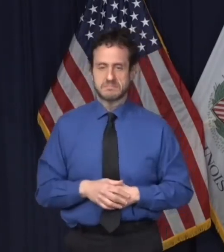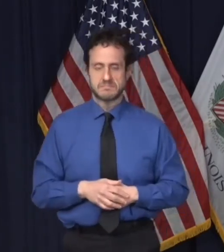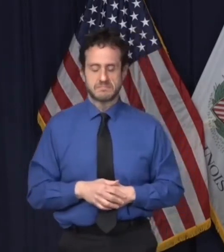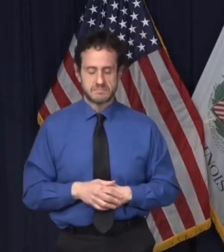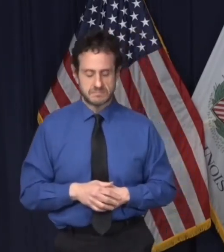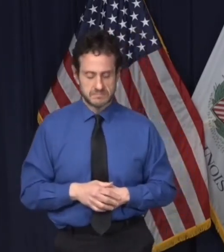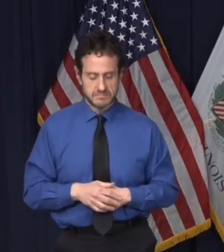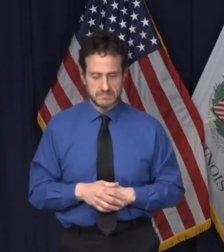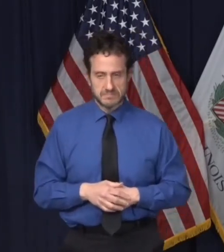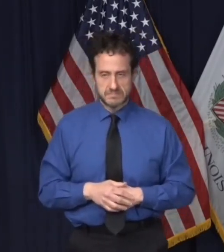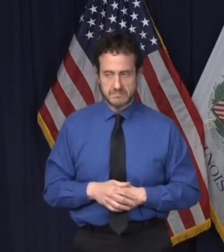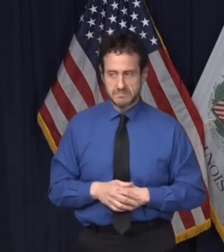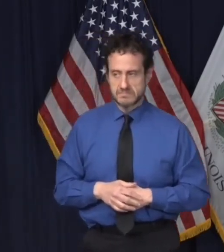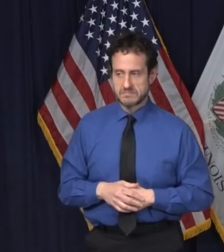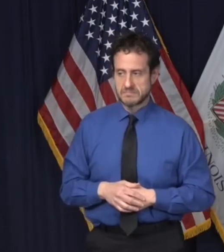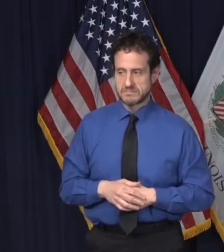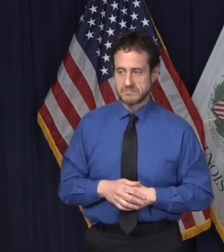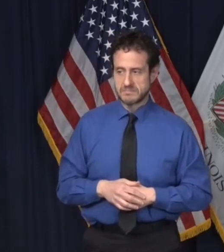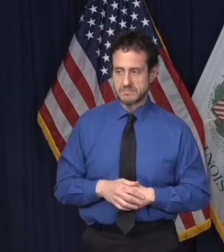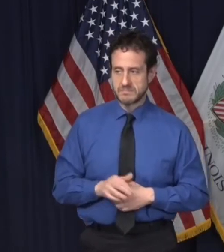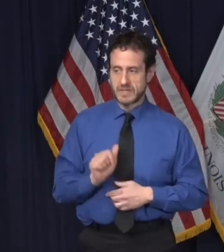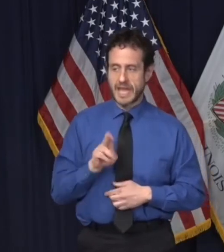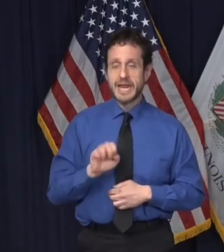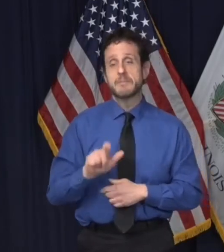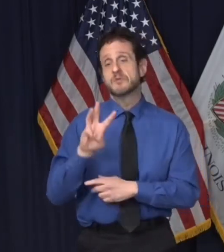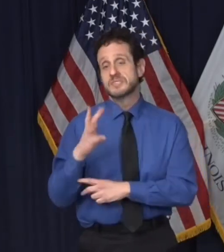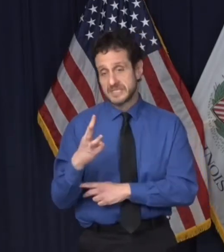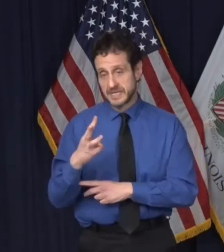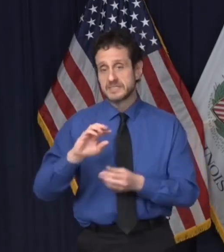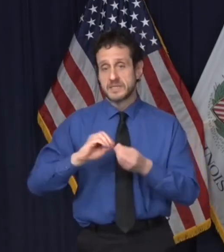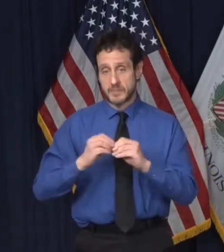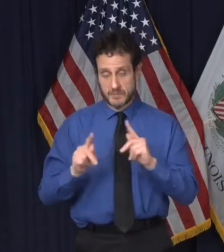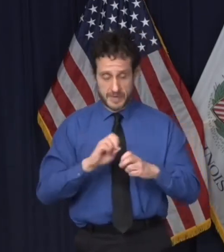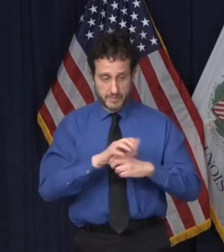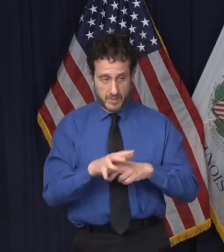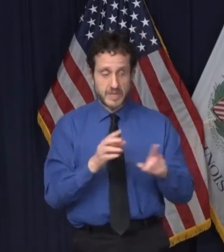COVID PATIENTS AND SUSPECTED